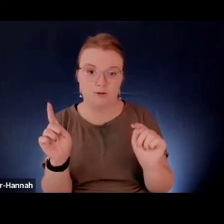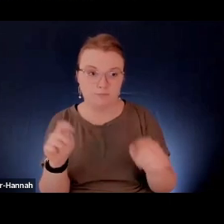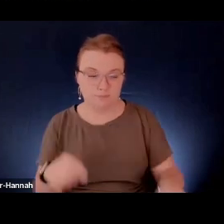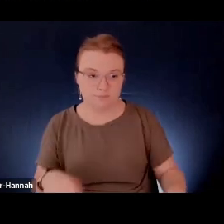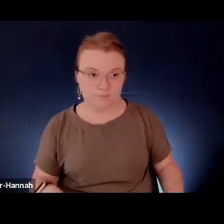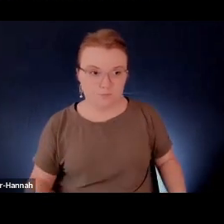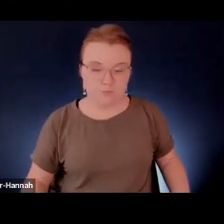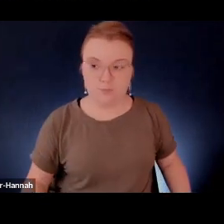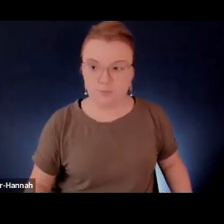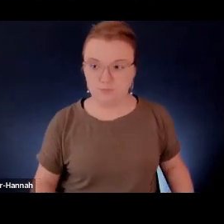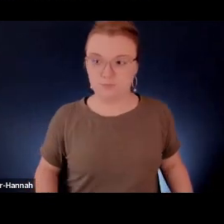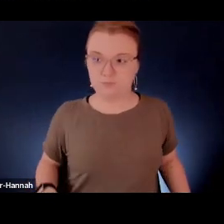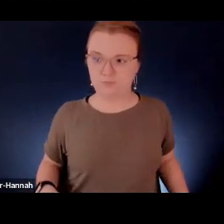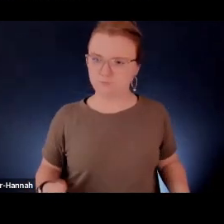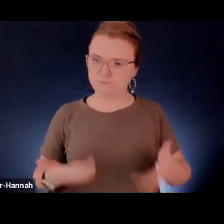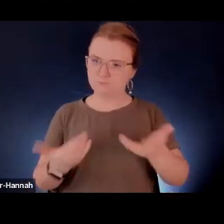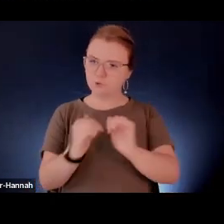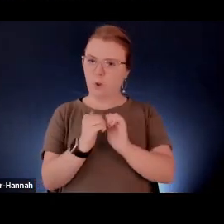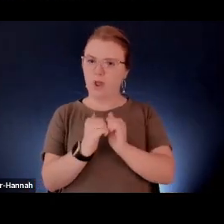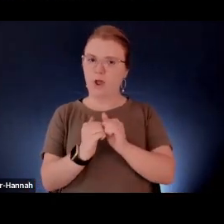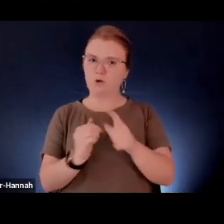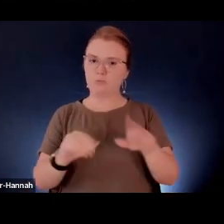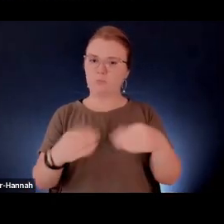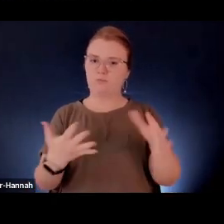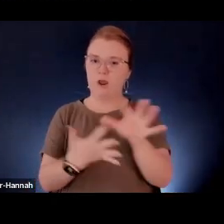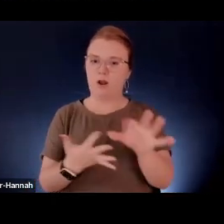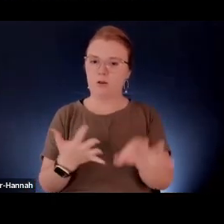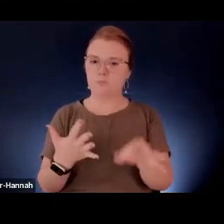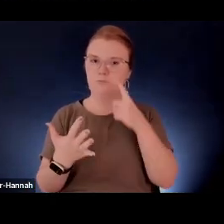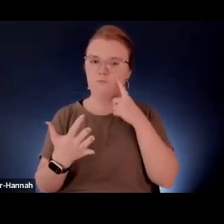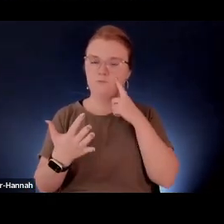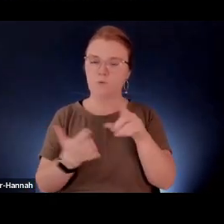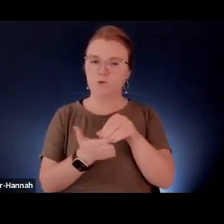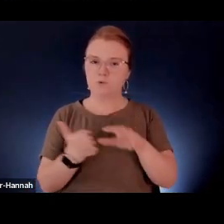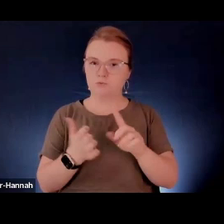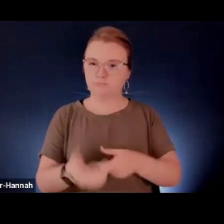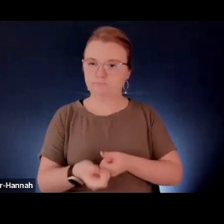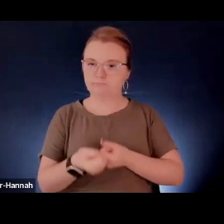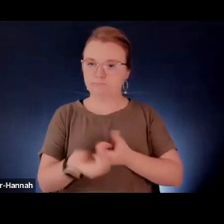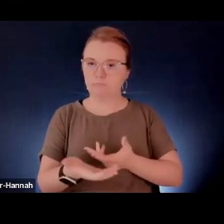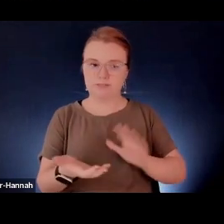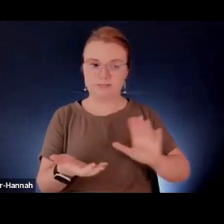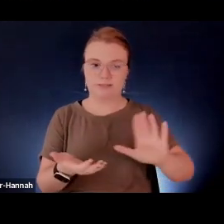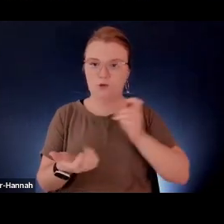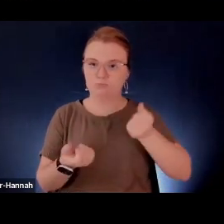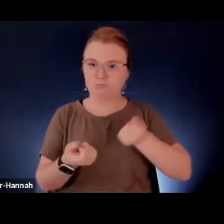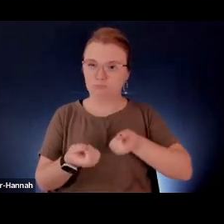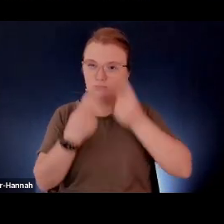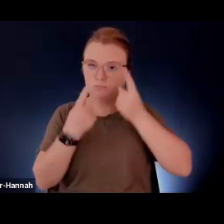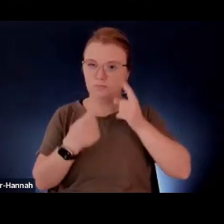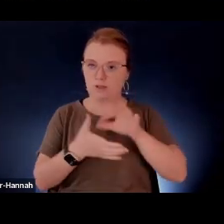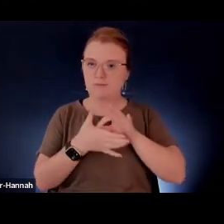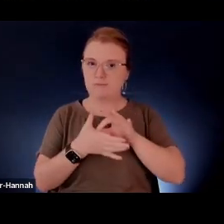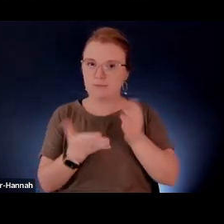In what ways do you provide options for students to express their understanding of the material for those non-arts teachers?